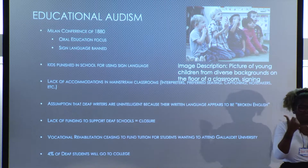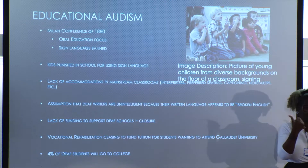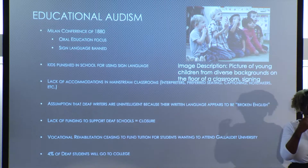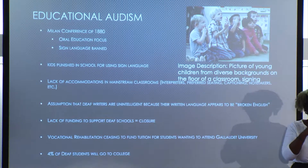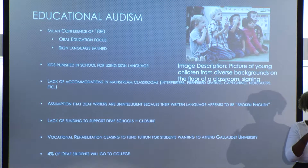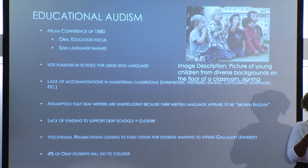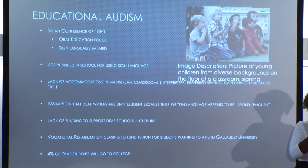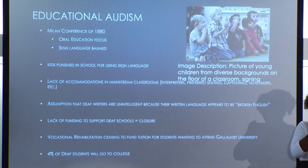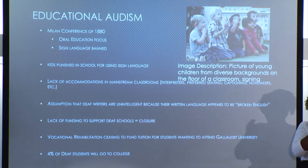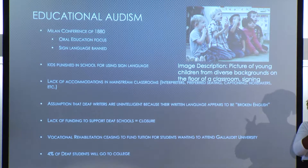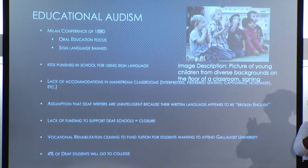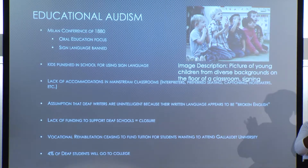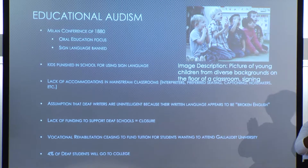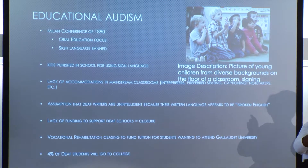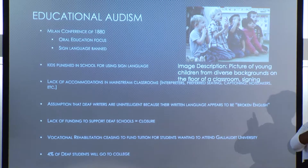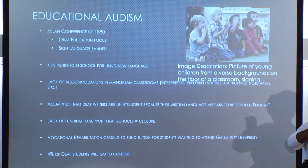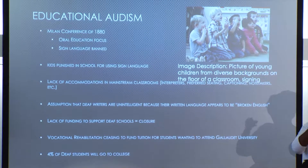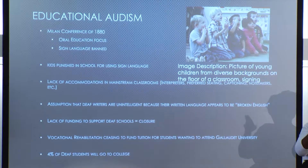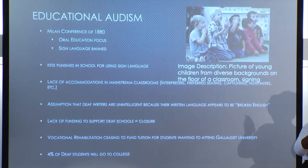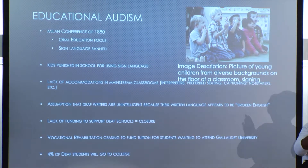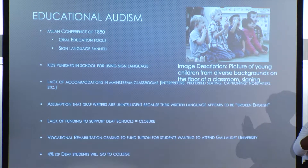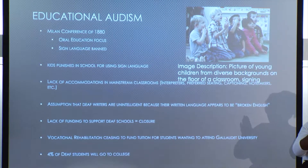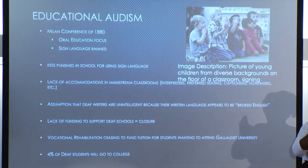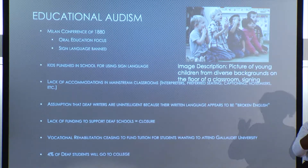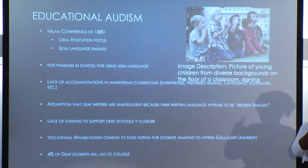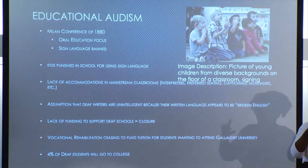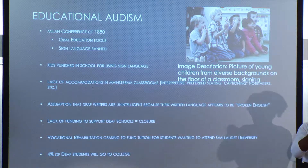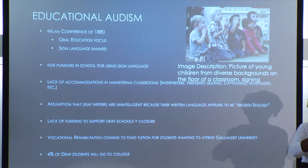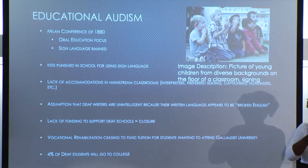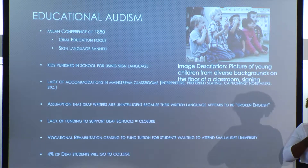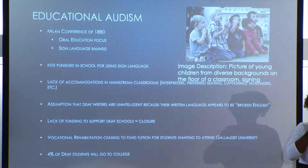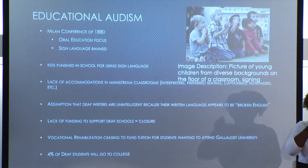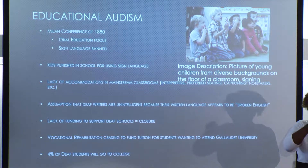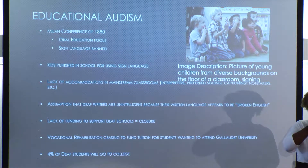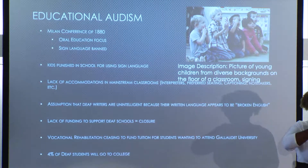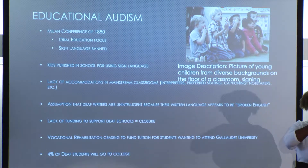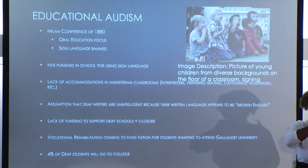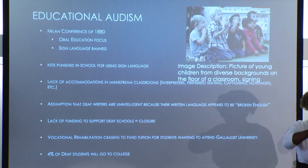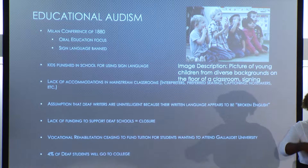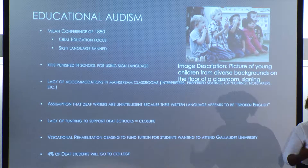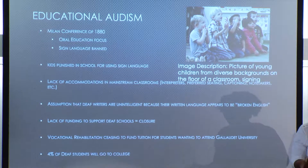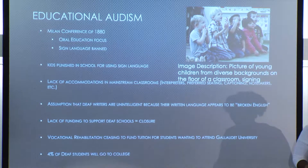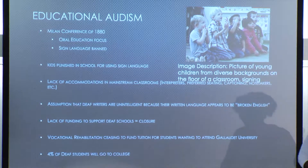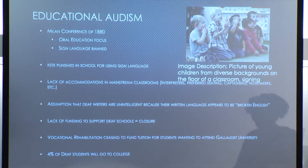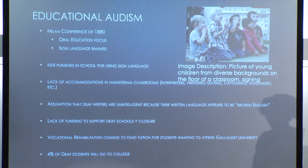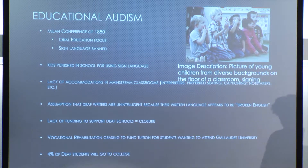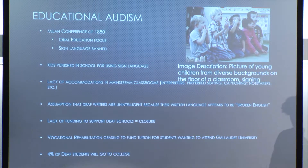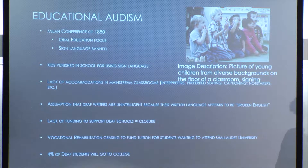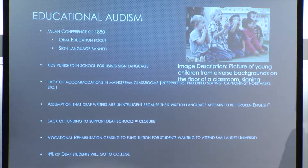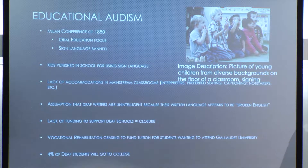And without that financial aid from vocational rehab, a lot of students don't get the opportunity